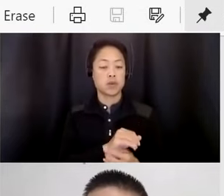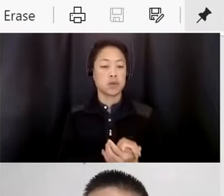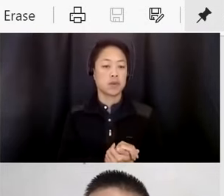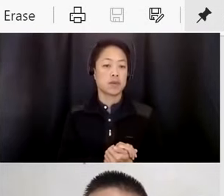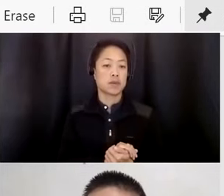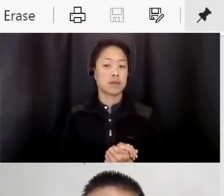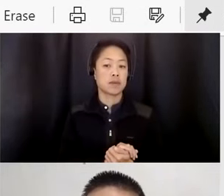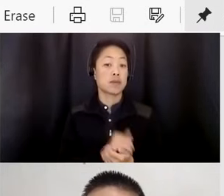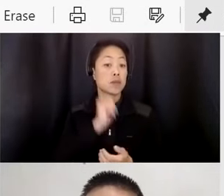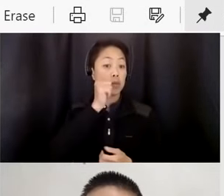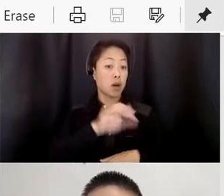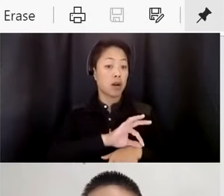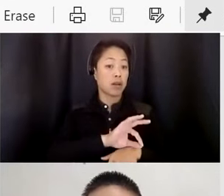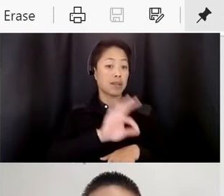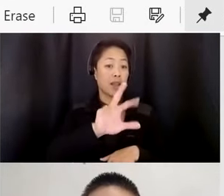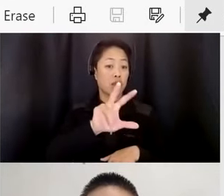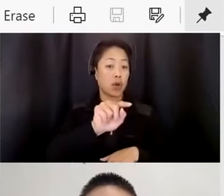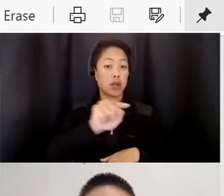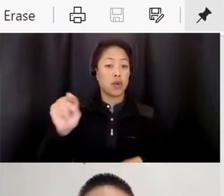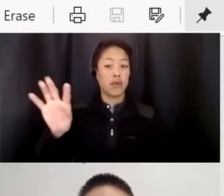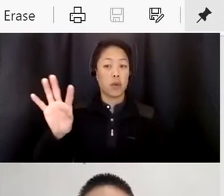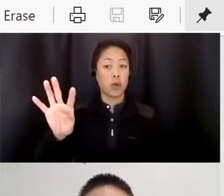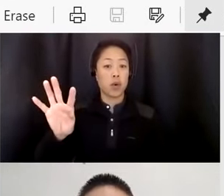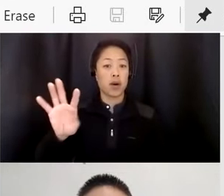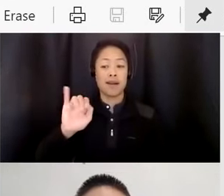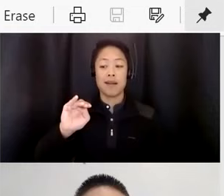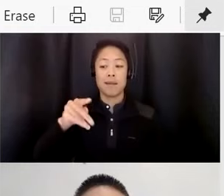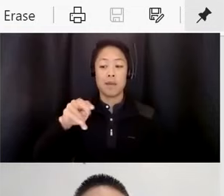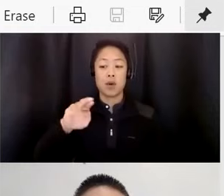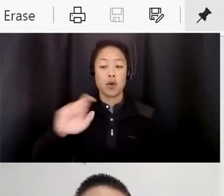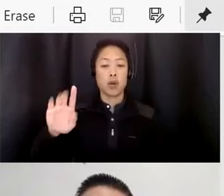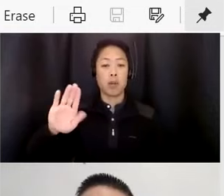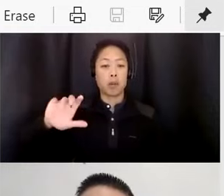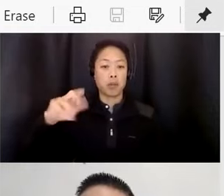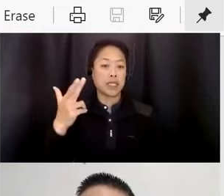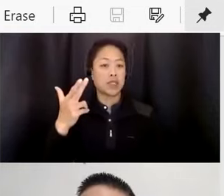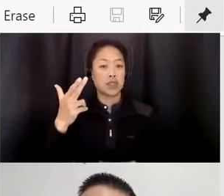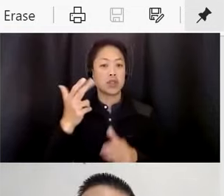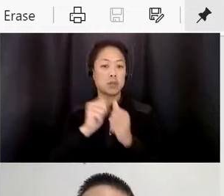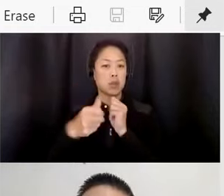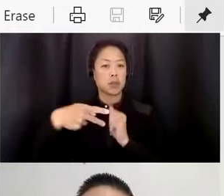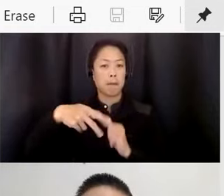if you want to learn more about this smartphone technology. It can tell you how to